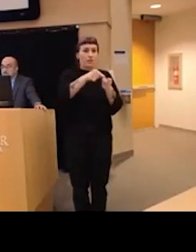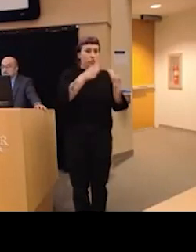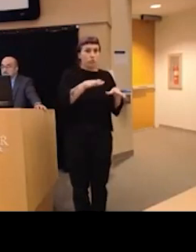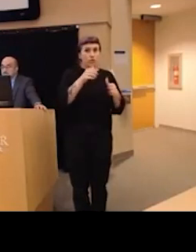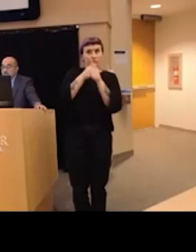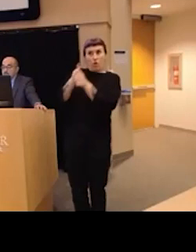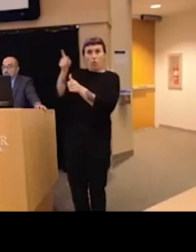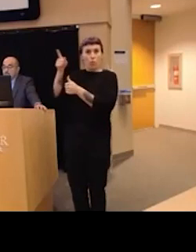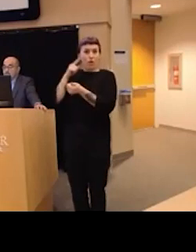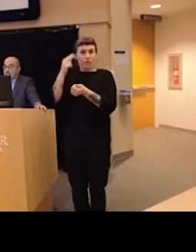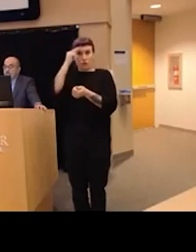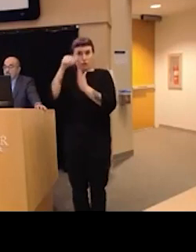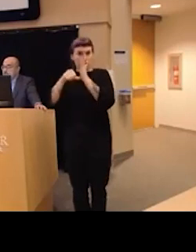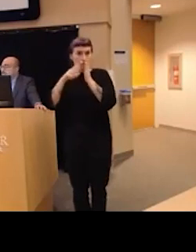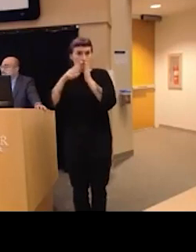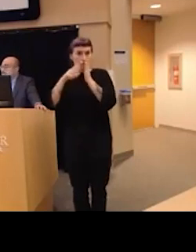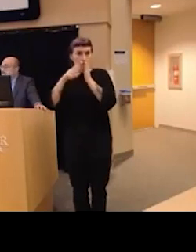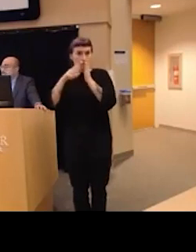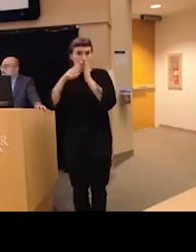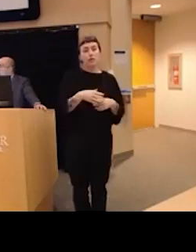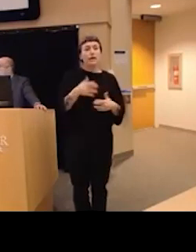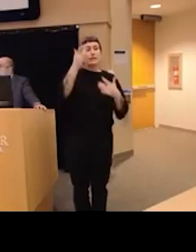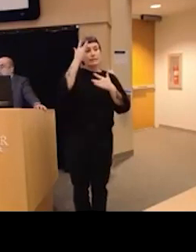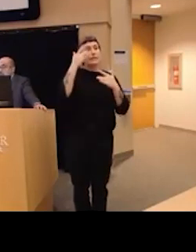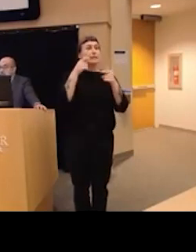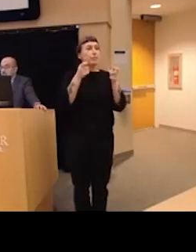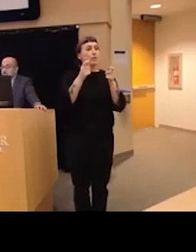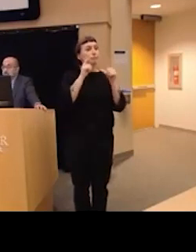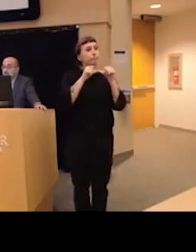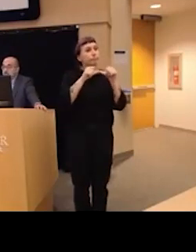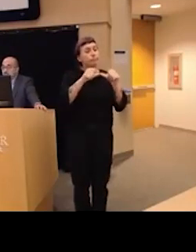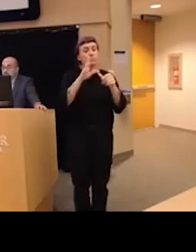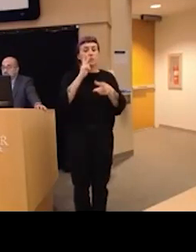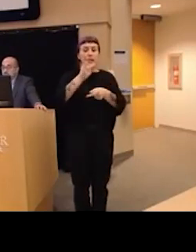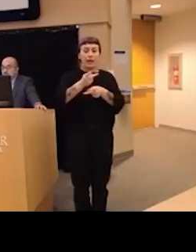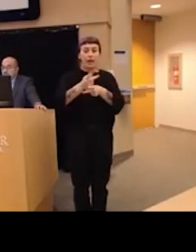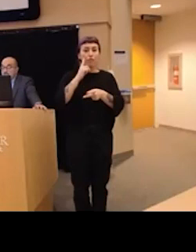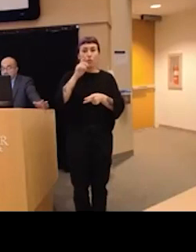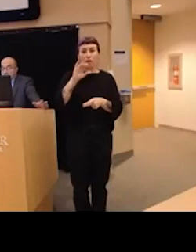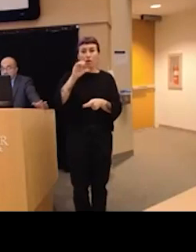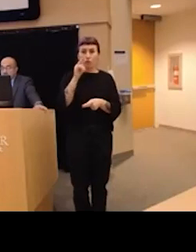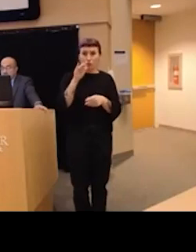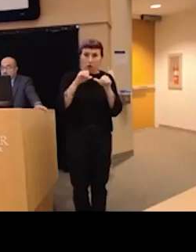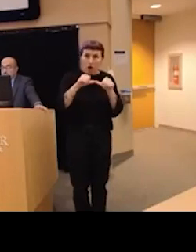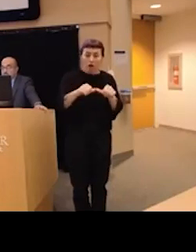be it um disease management course is ongoing uh care for the chronic condition emphasizes doctor